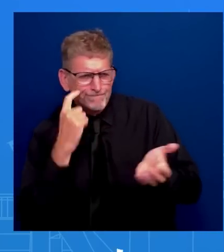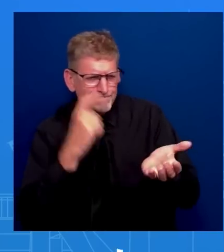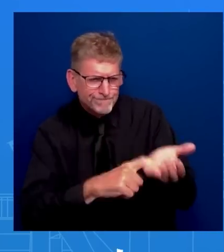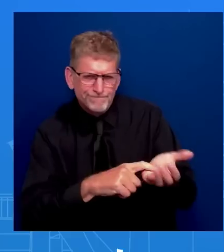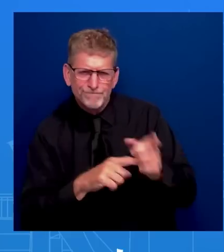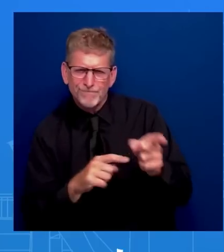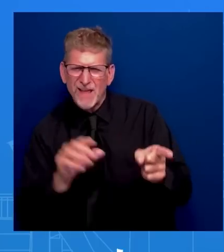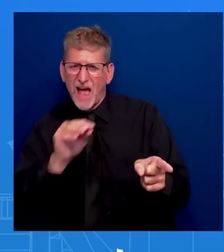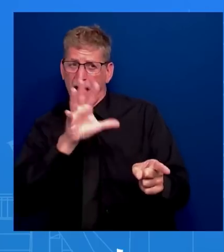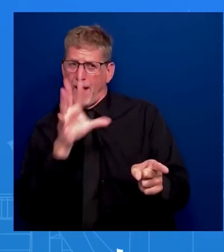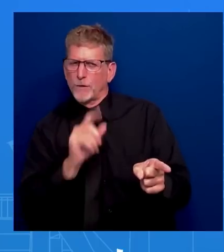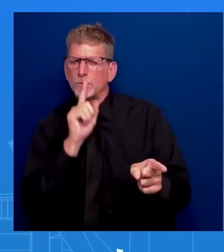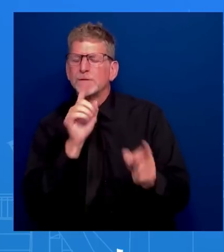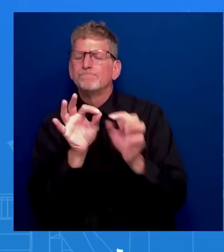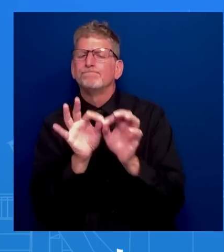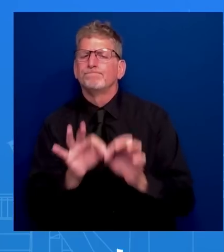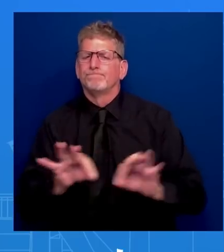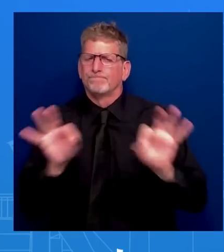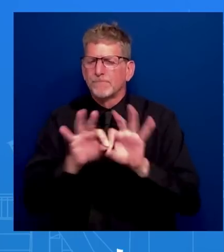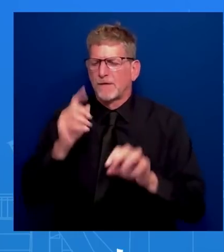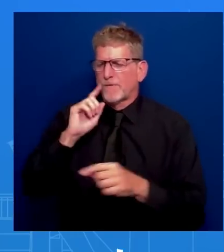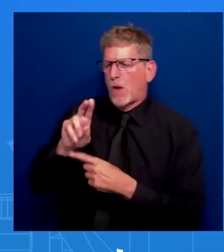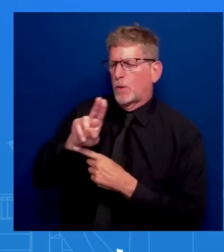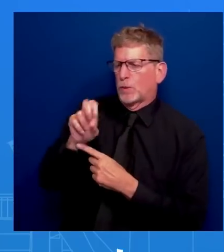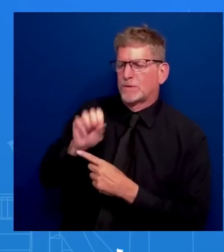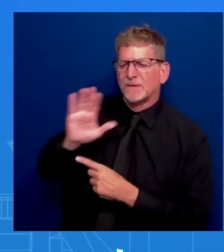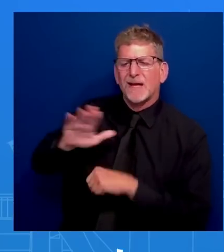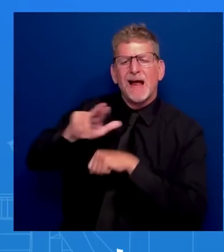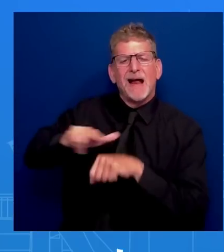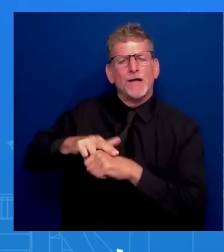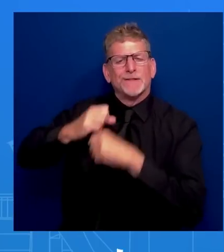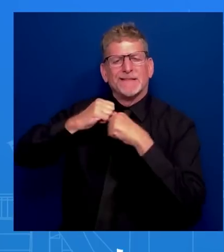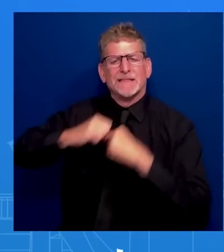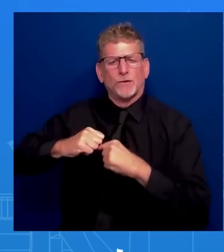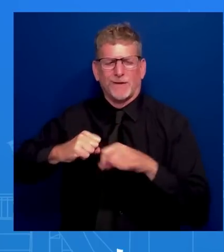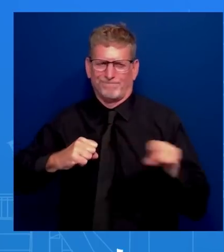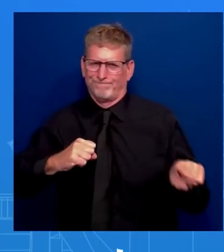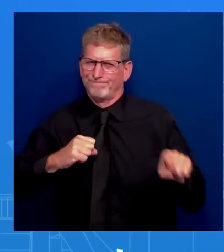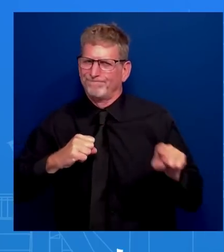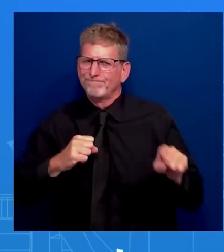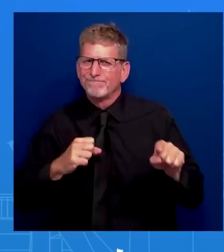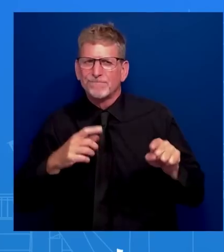This strategy also parallels many of the themes we look forward to addressing in December